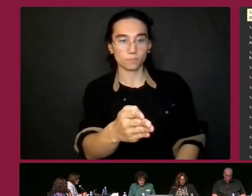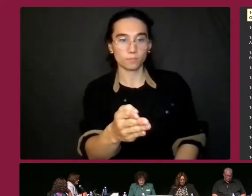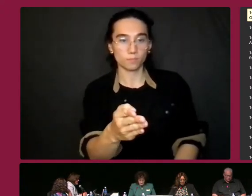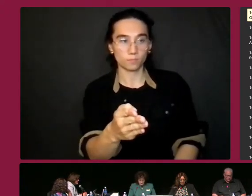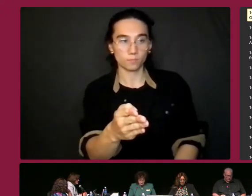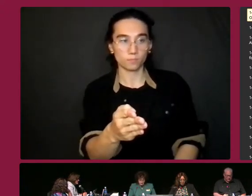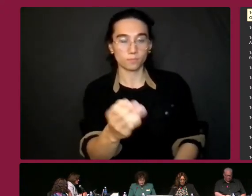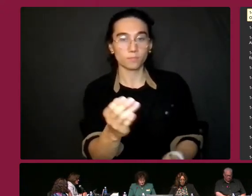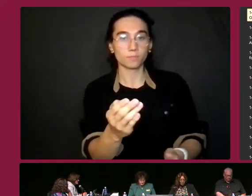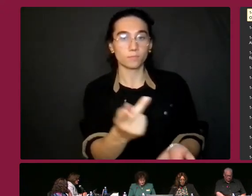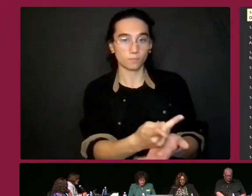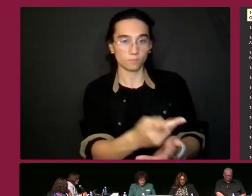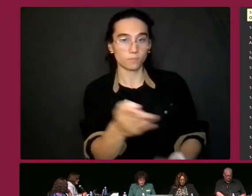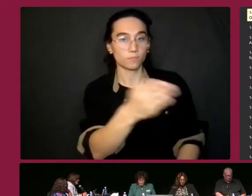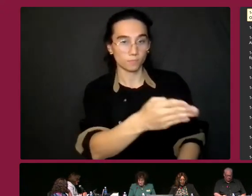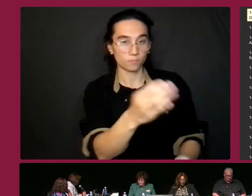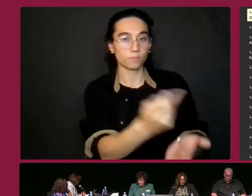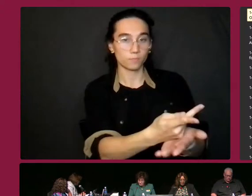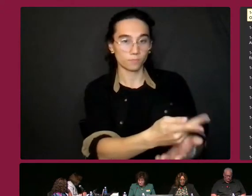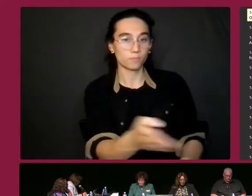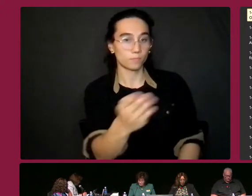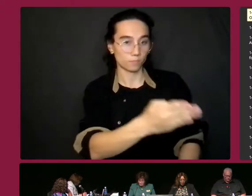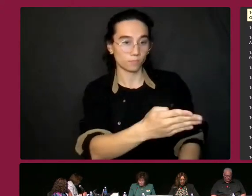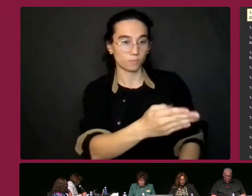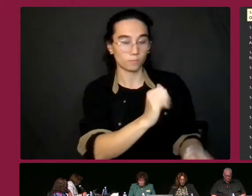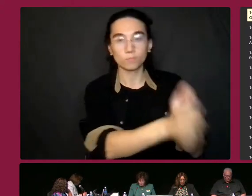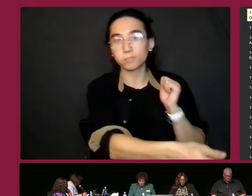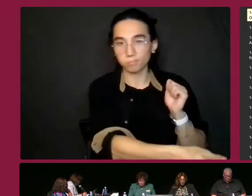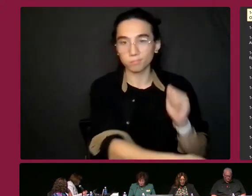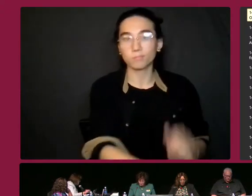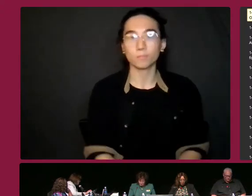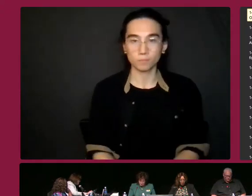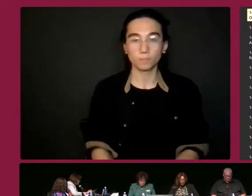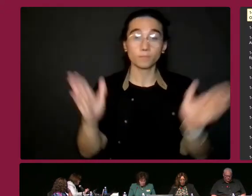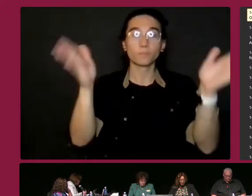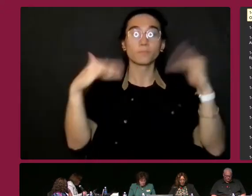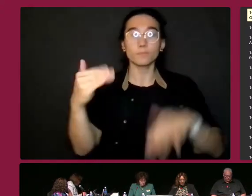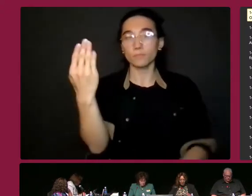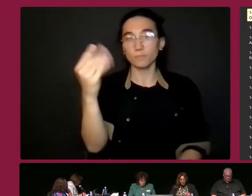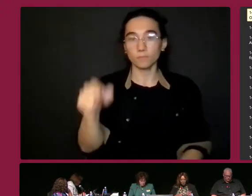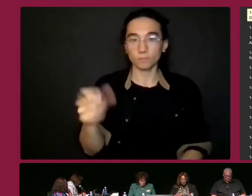Trustee Adams? Aye. Trustee Harvey? Yes. Motion carries. 14 12 is approval of amendment number